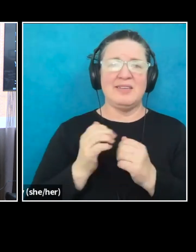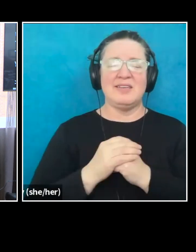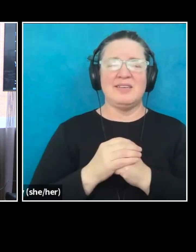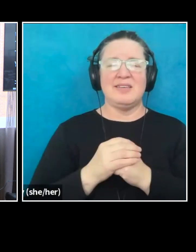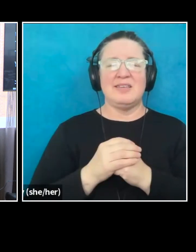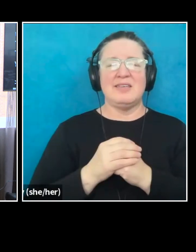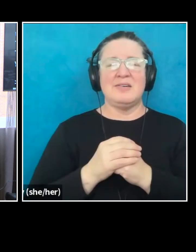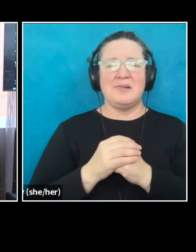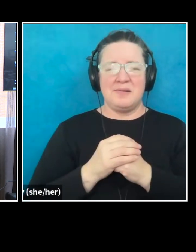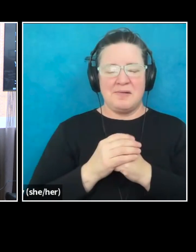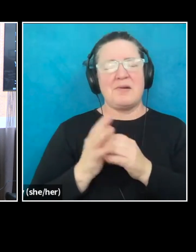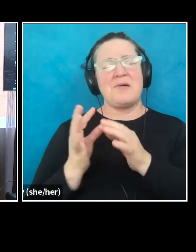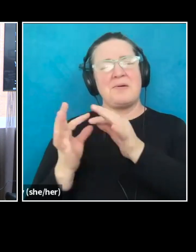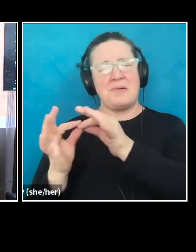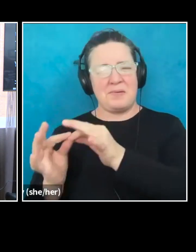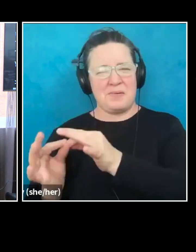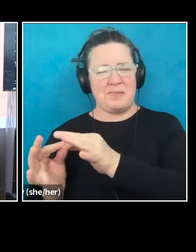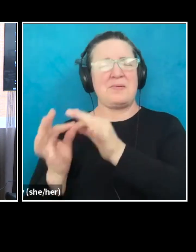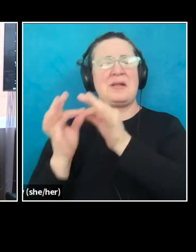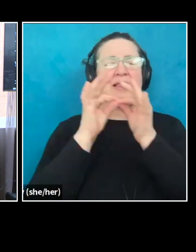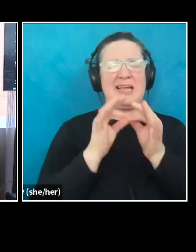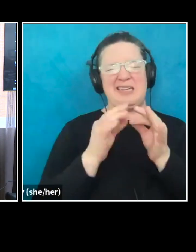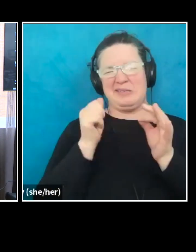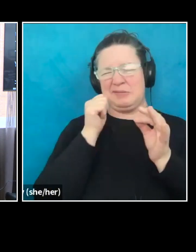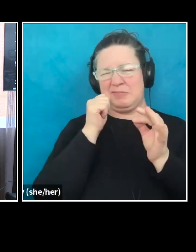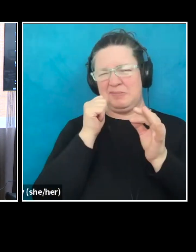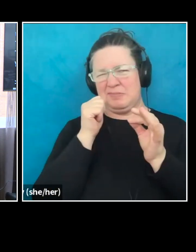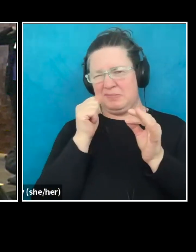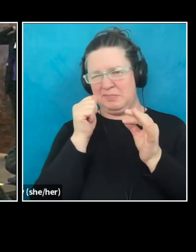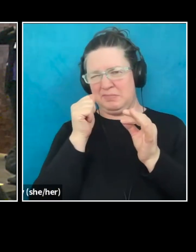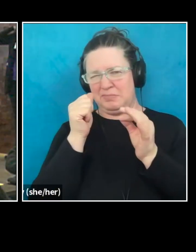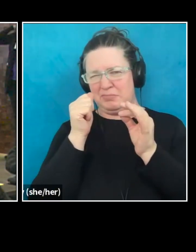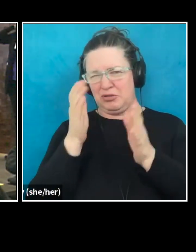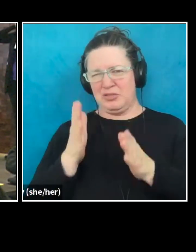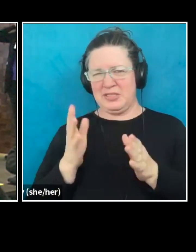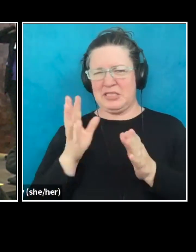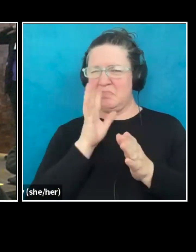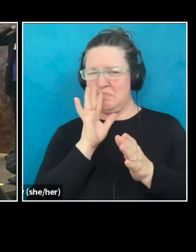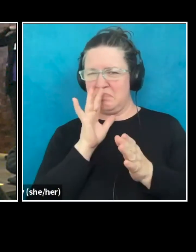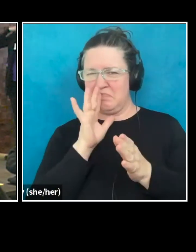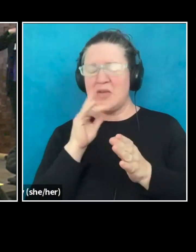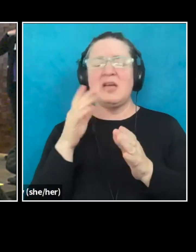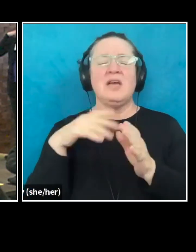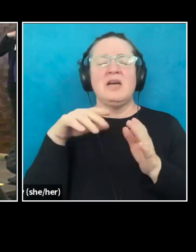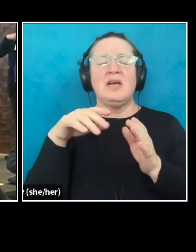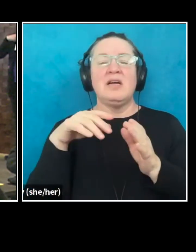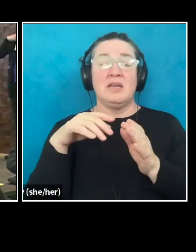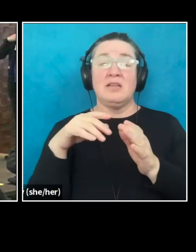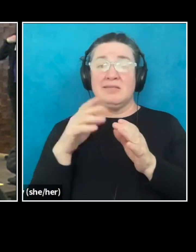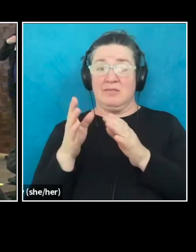to what Kurt was describing that. So, the blue dot is layered like below the quests and so it's hard